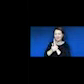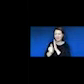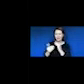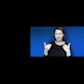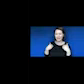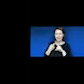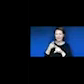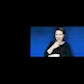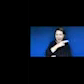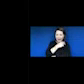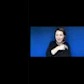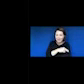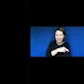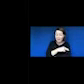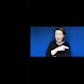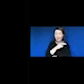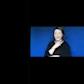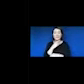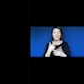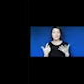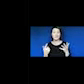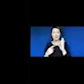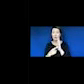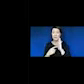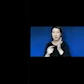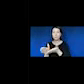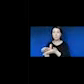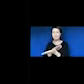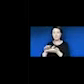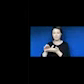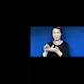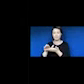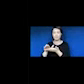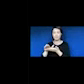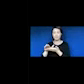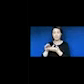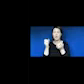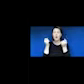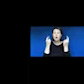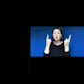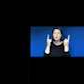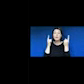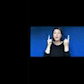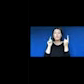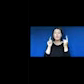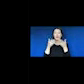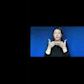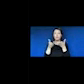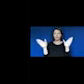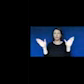which were particularly sanitation skills, understanding universal precautions, and really